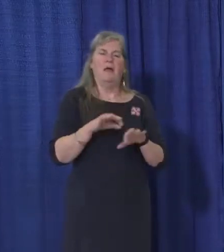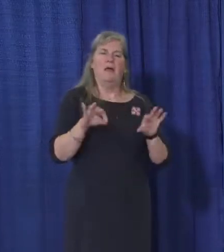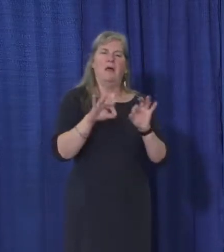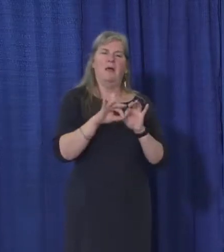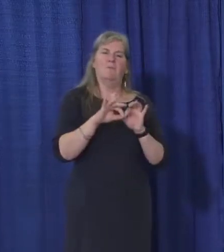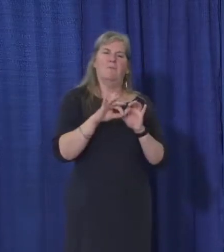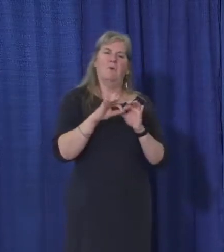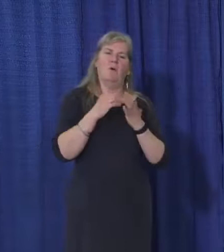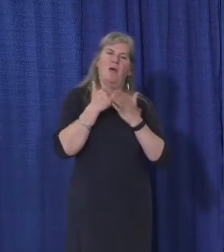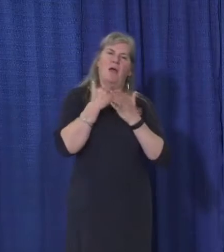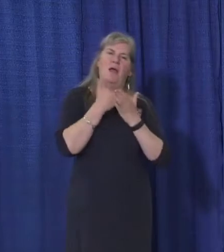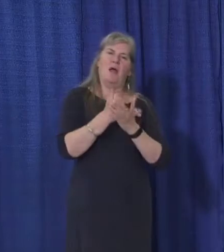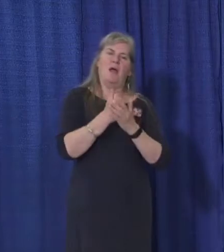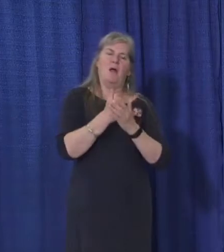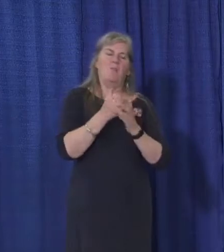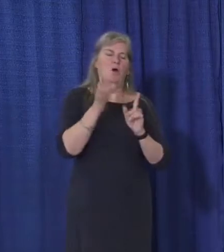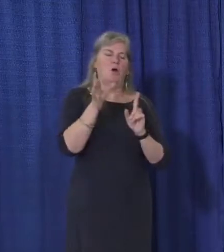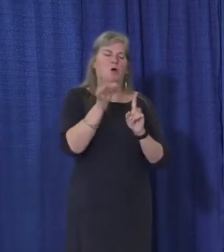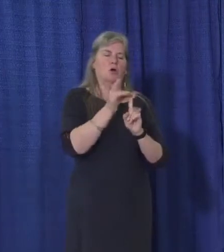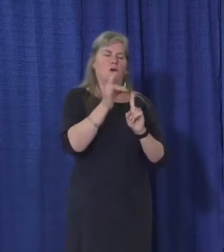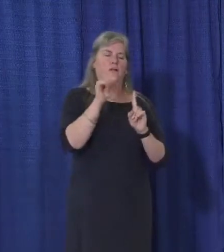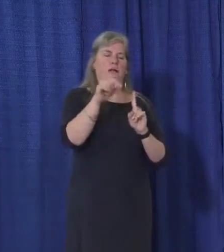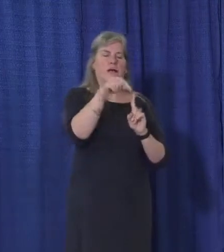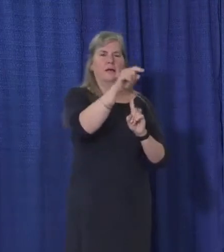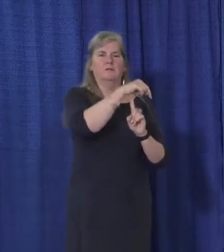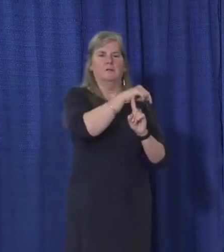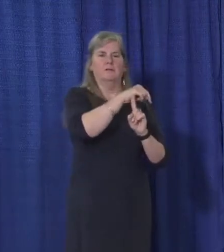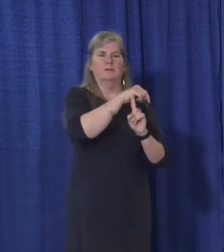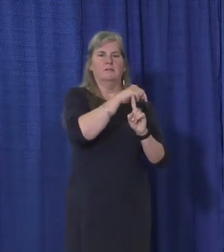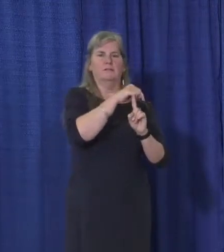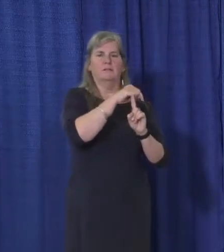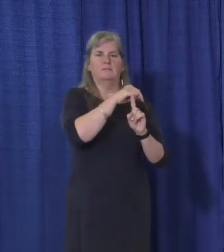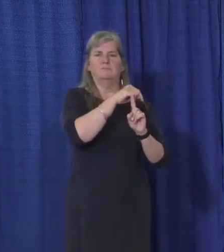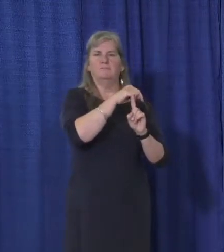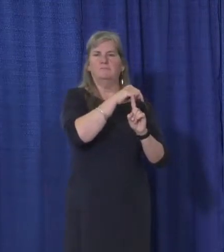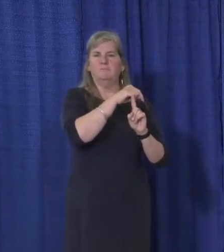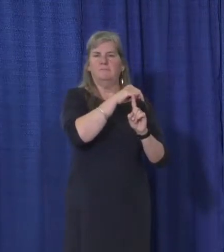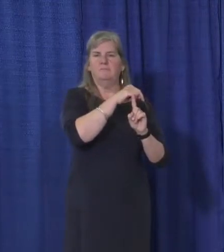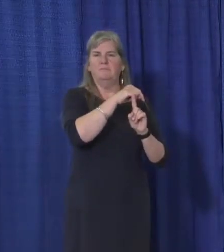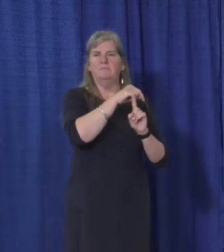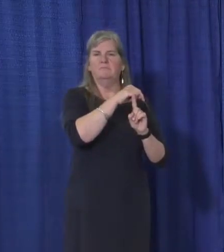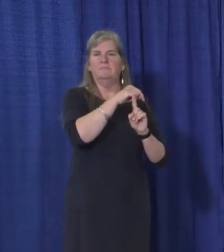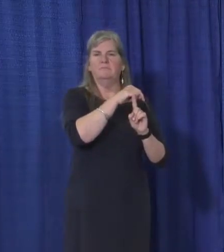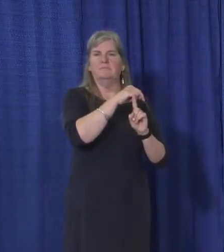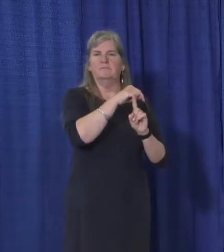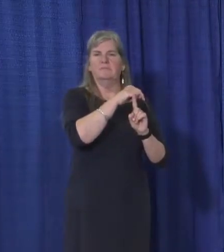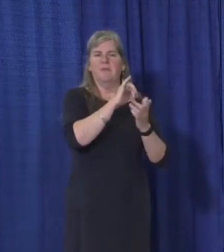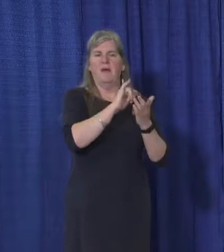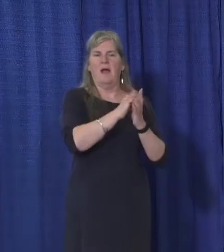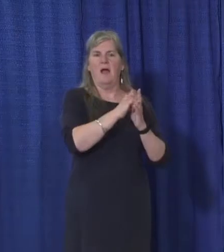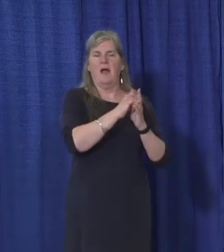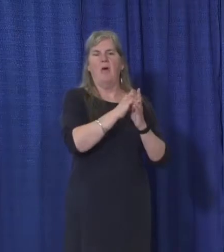the contact tracing ability by doing everything I did, trying